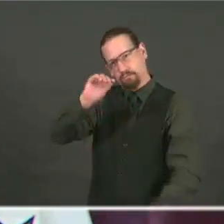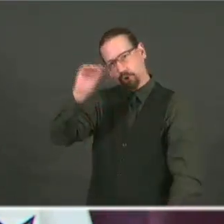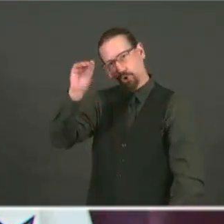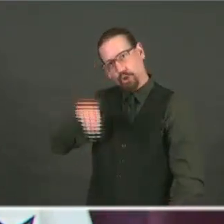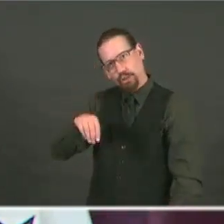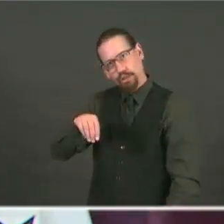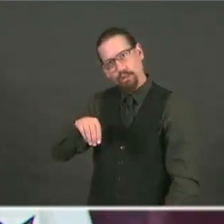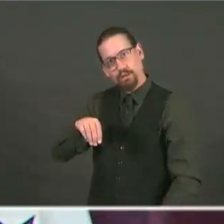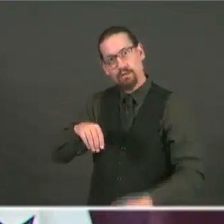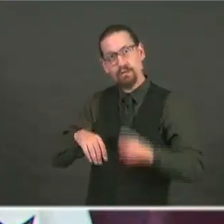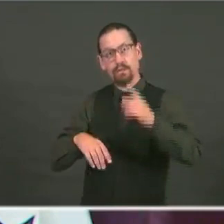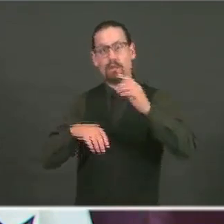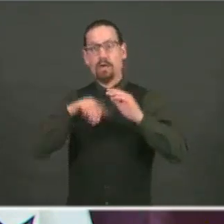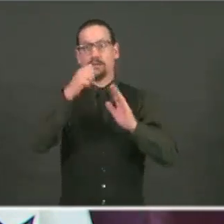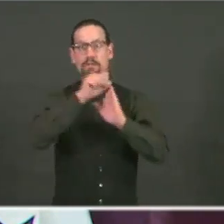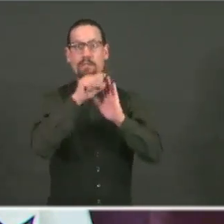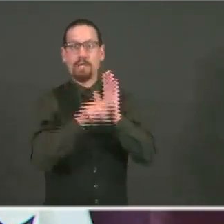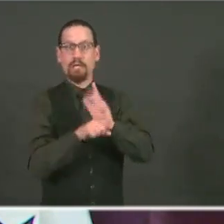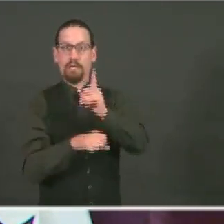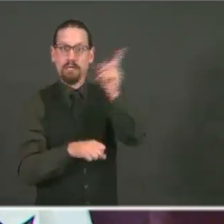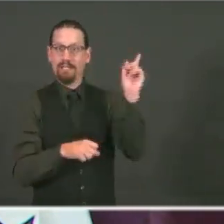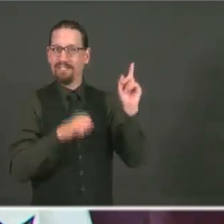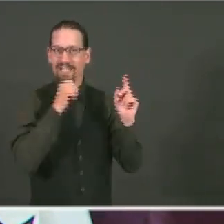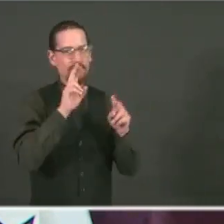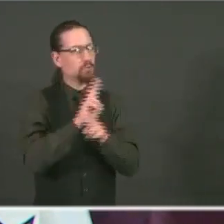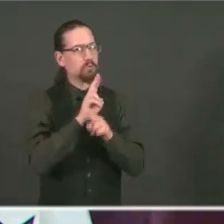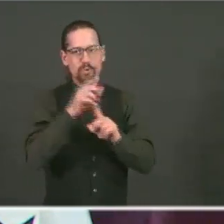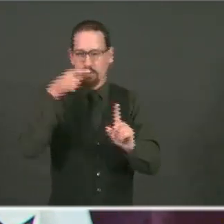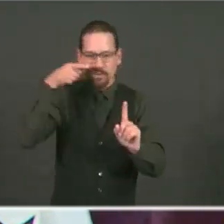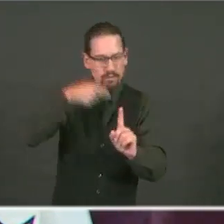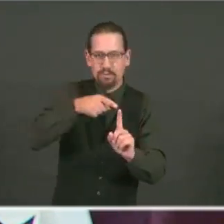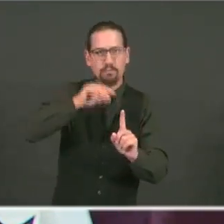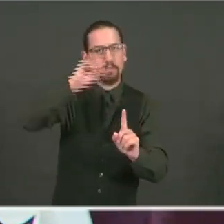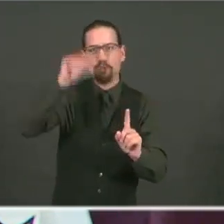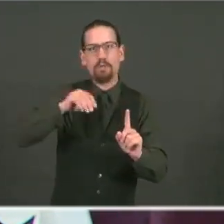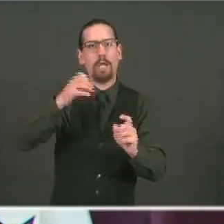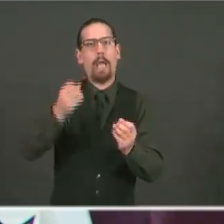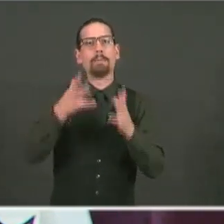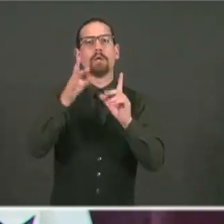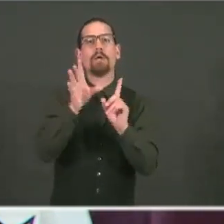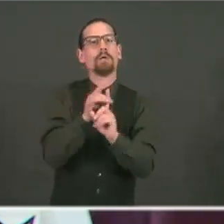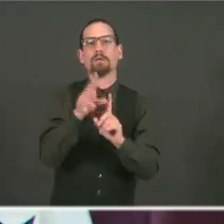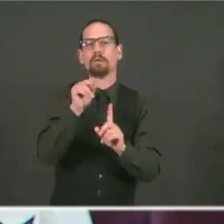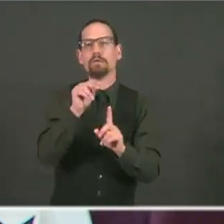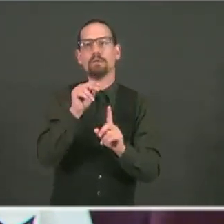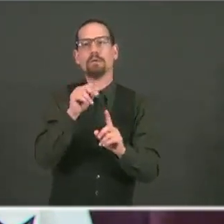I WOULD -- I AM ASKING THEM TO USE PERCENT POSITIVE INSTEAD OF NUMBER OF TESTS. SO FAR, I HAVE NOT BEEN